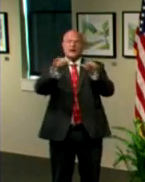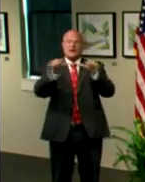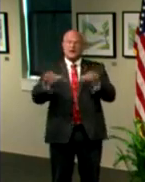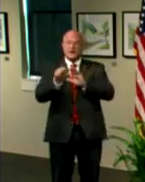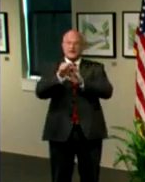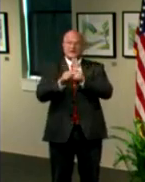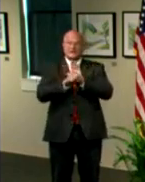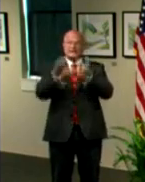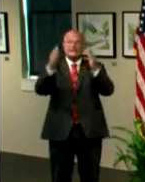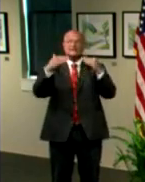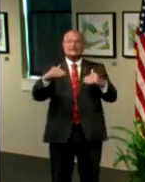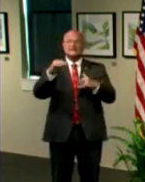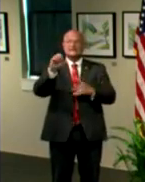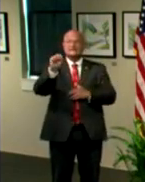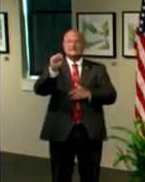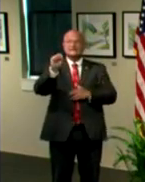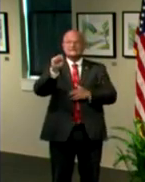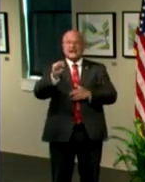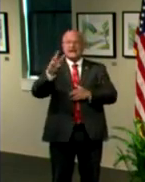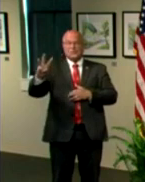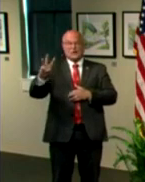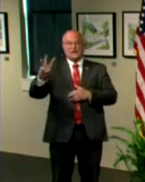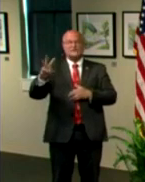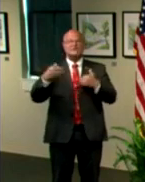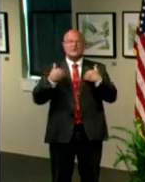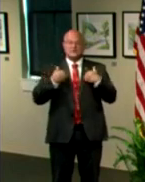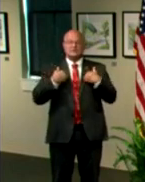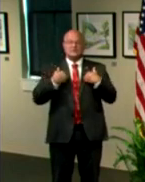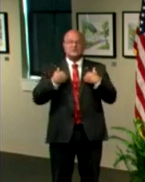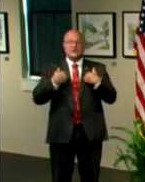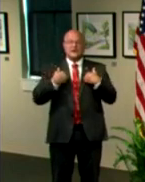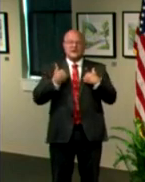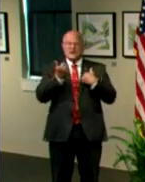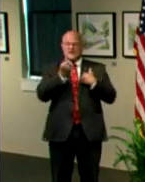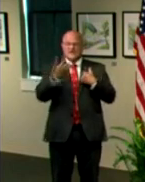STATE THAT ON AVERAGE IS A 31 OR 32% GROWTH RATE BUT YOU LOOK